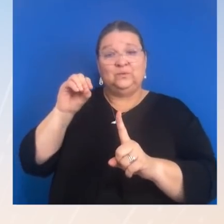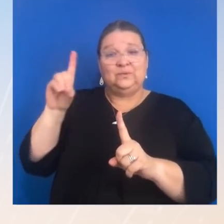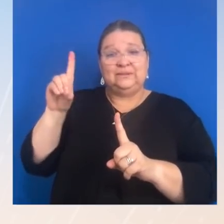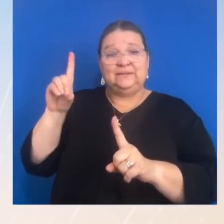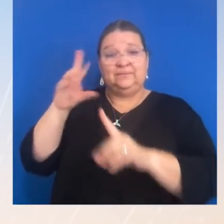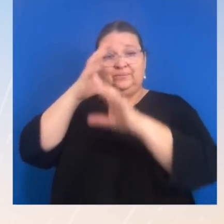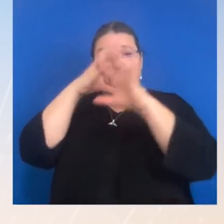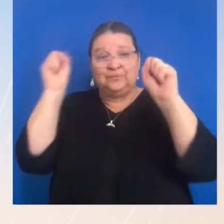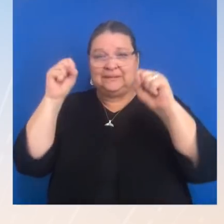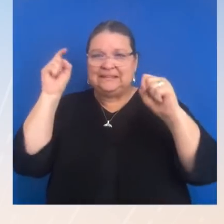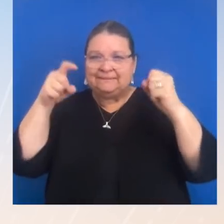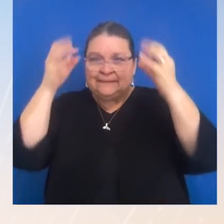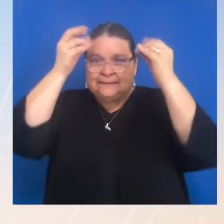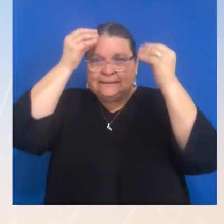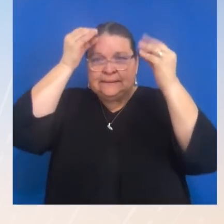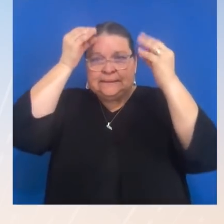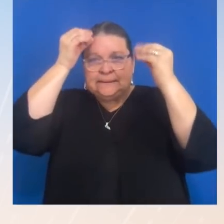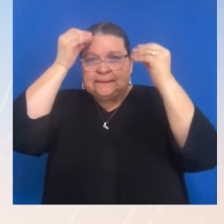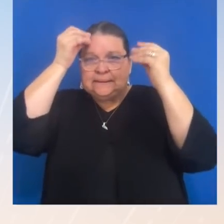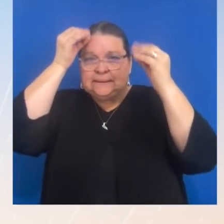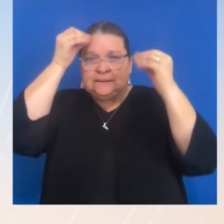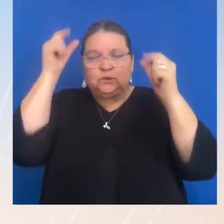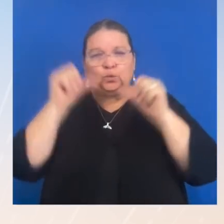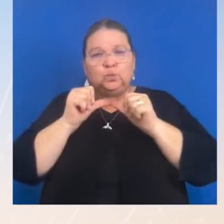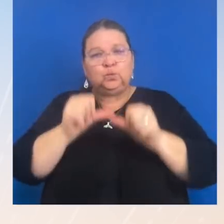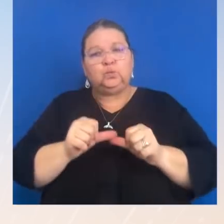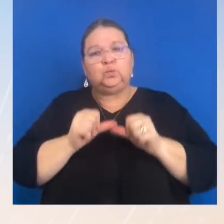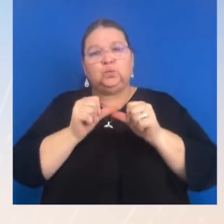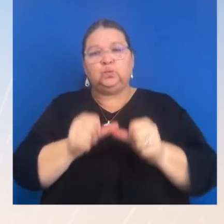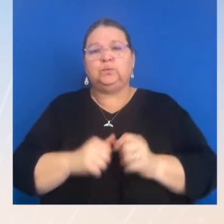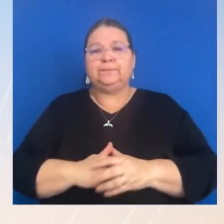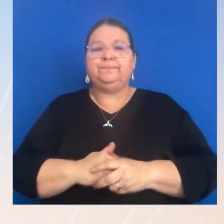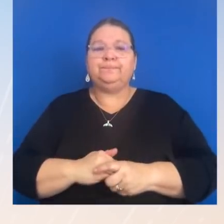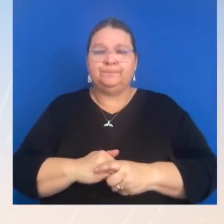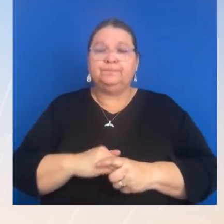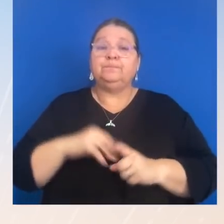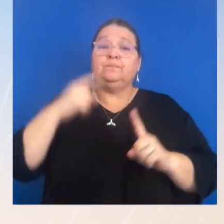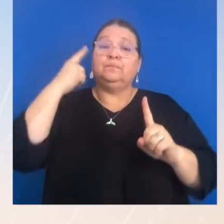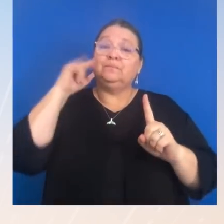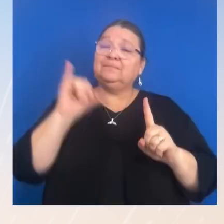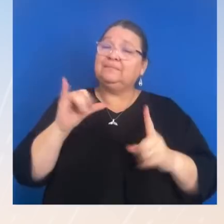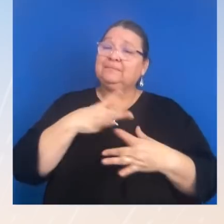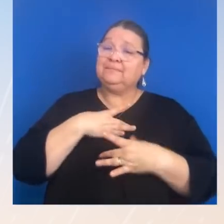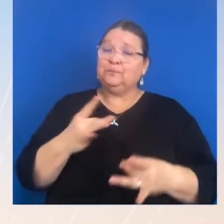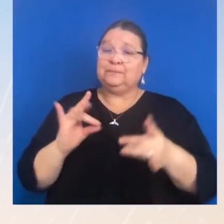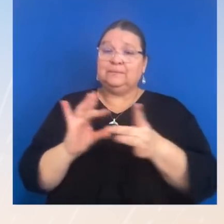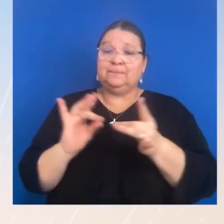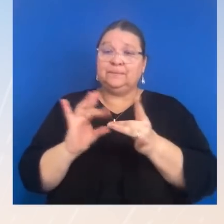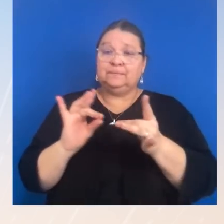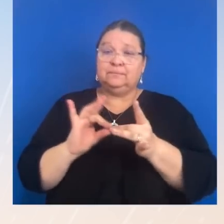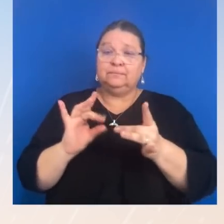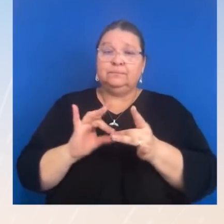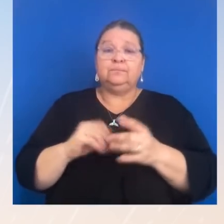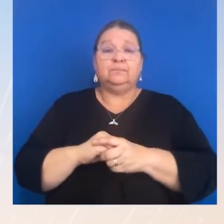that there was also, I thought, a very interesting comment that was made that is important, I think, for people to understand how we look at this,